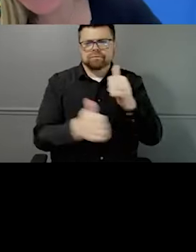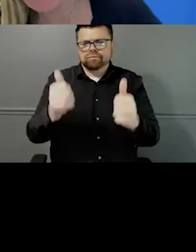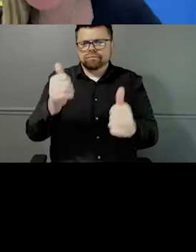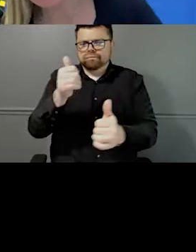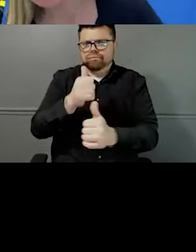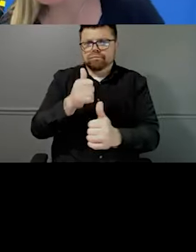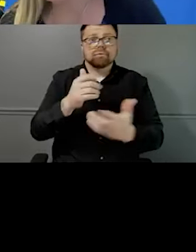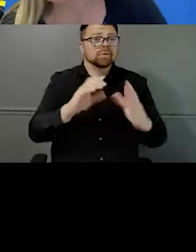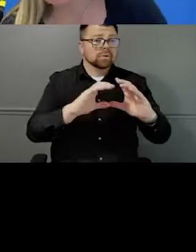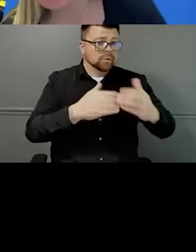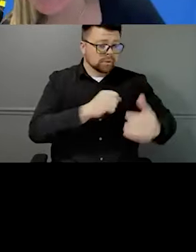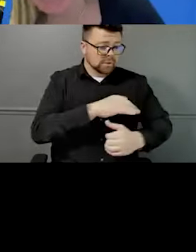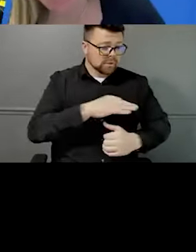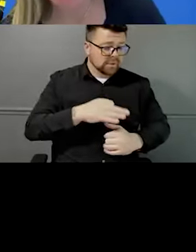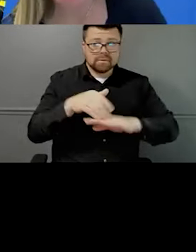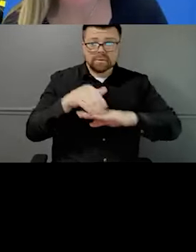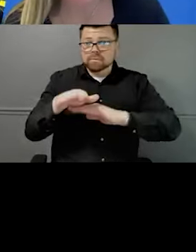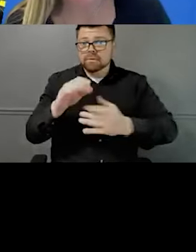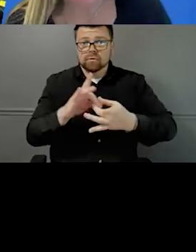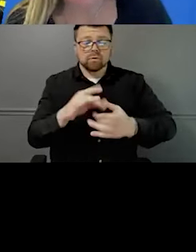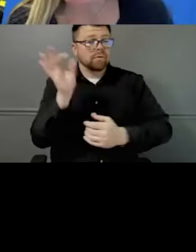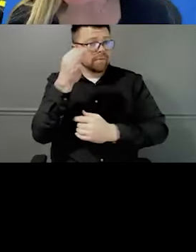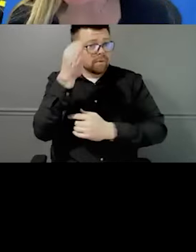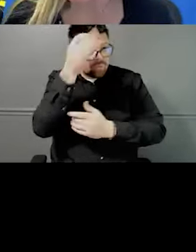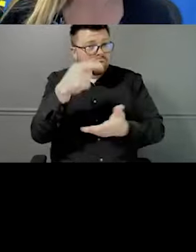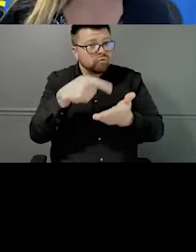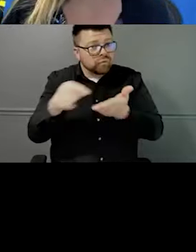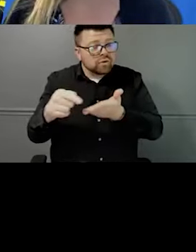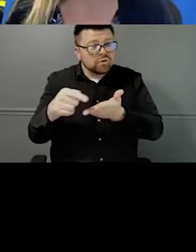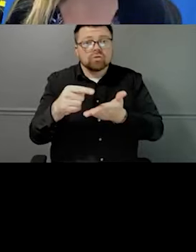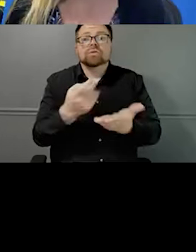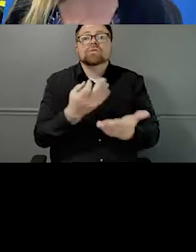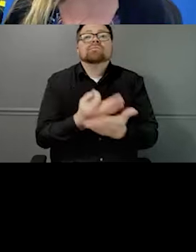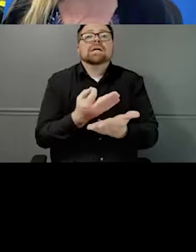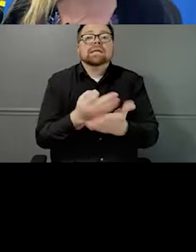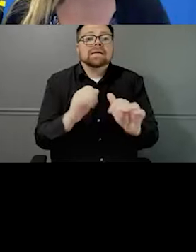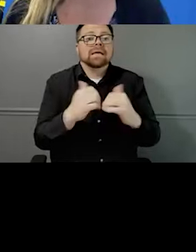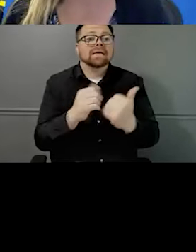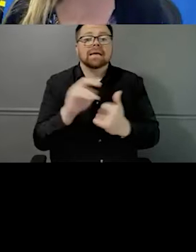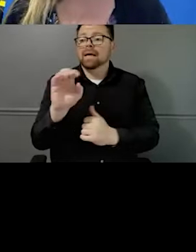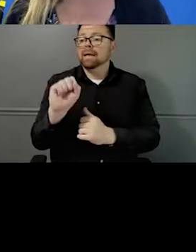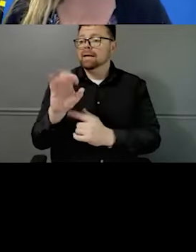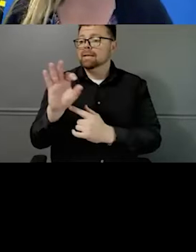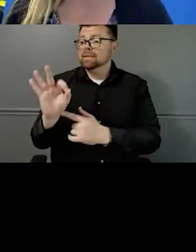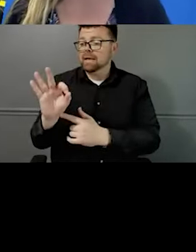submitted to federal research funding agencies. NSF, myself and my colleague,